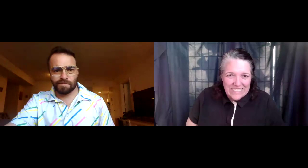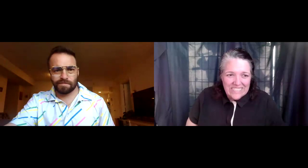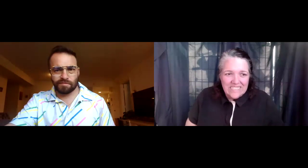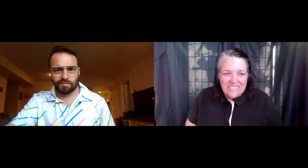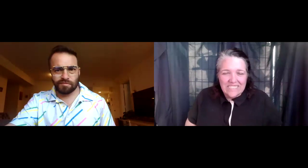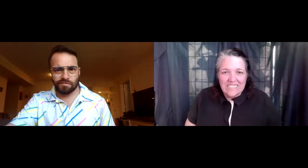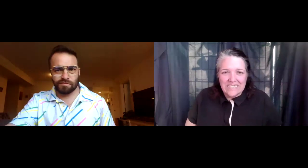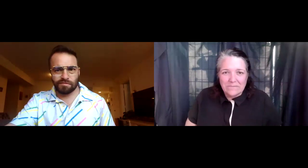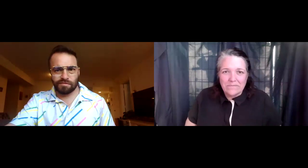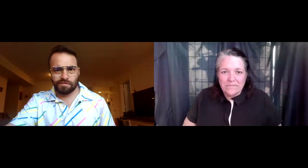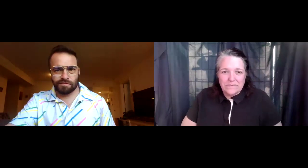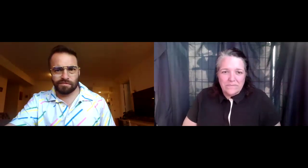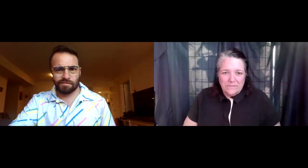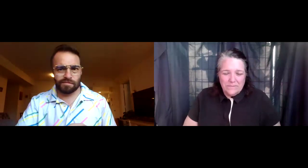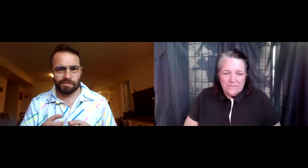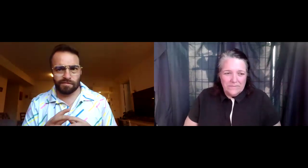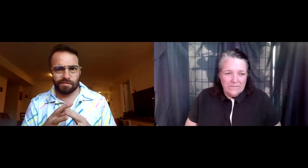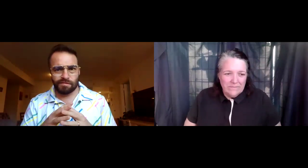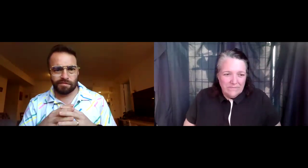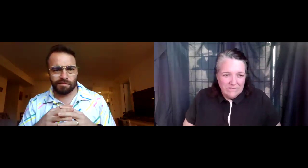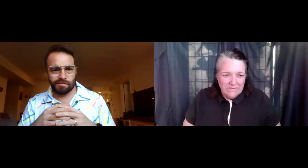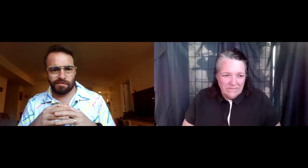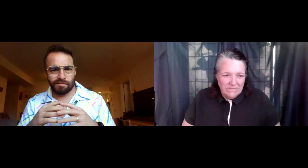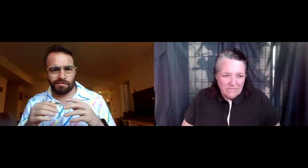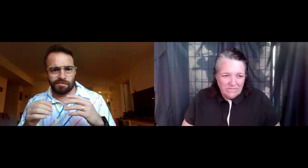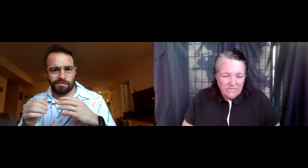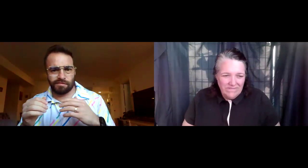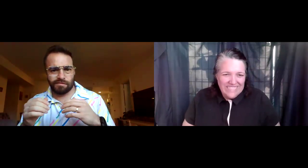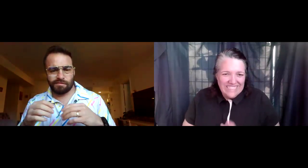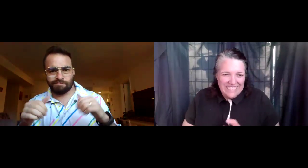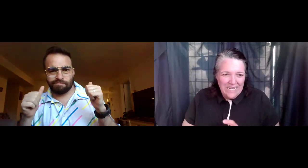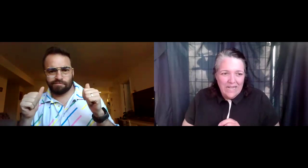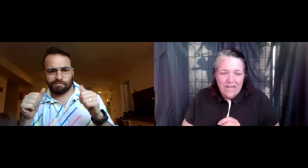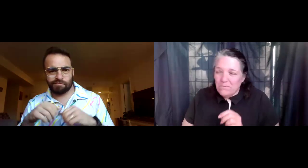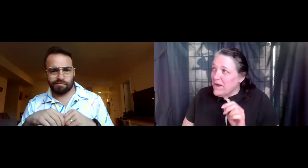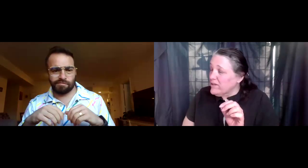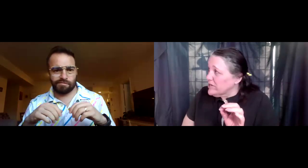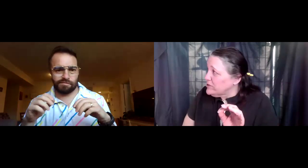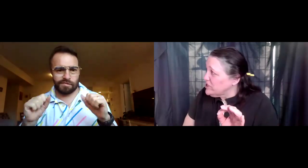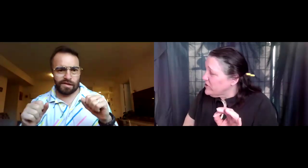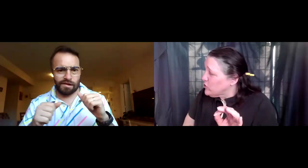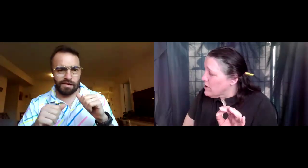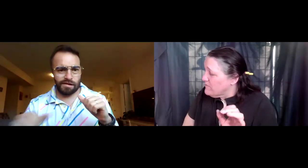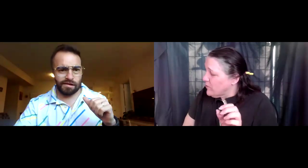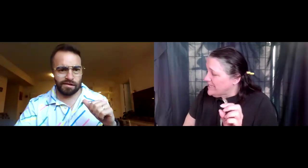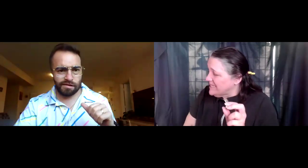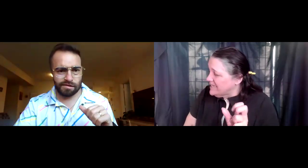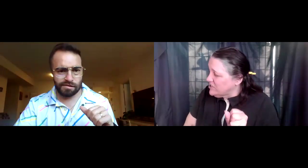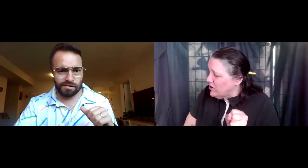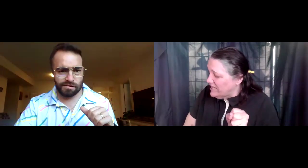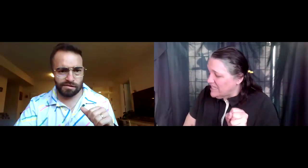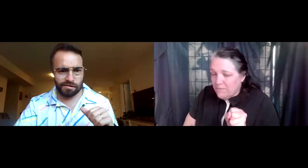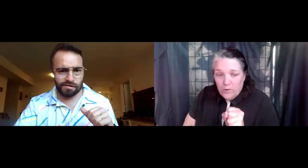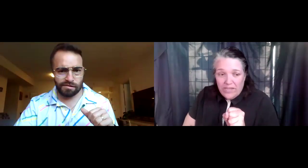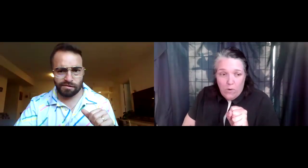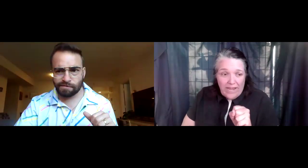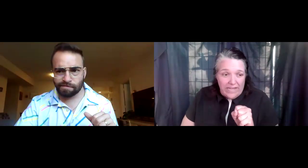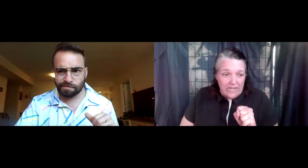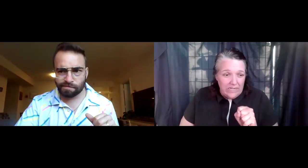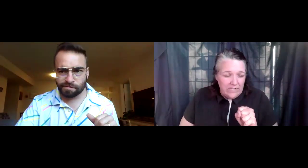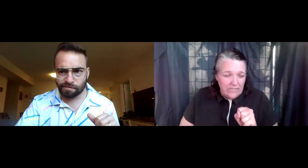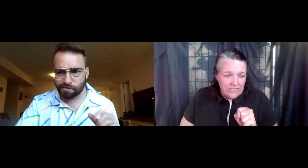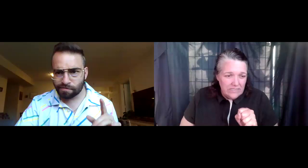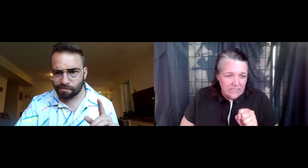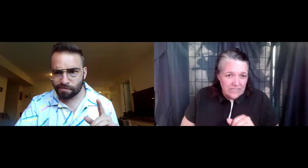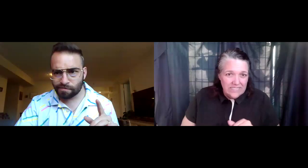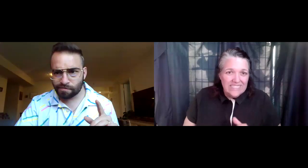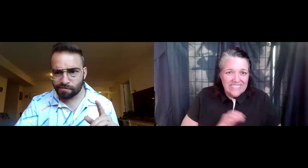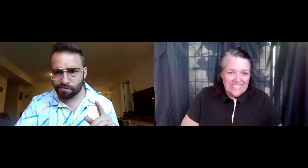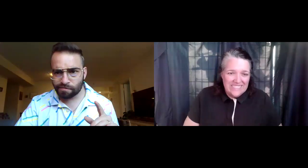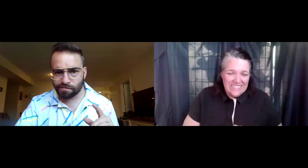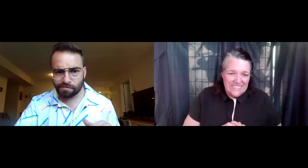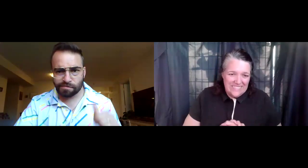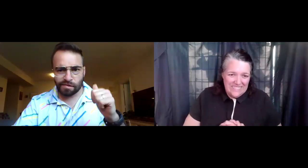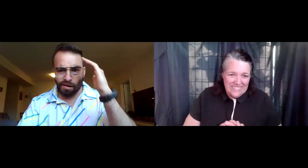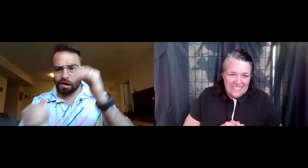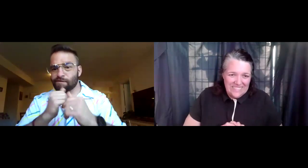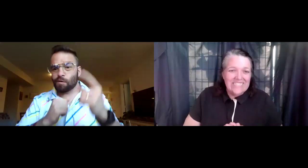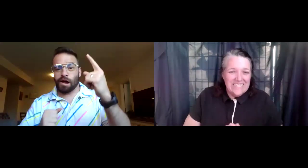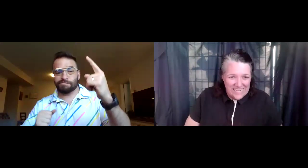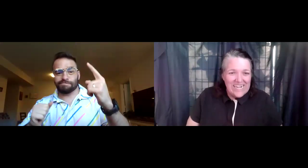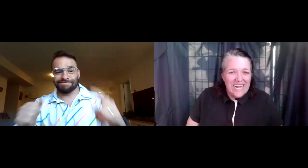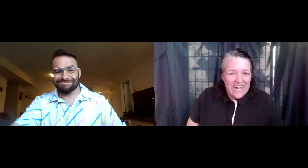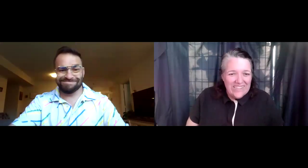Did that do it? Here, let me... stop share. There we go.